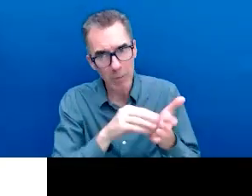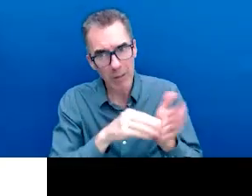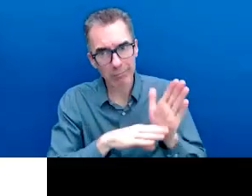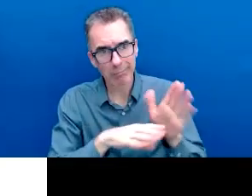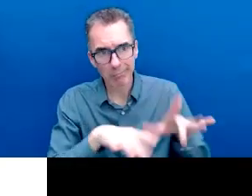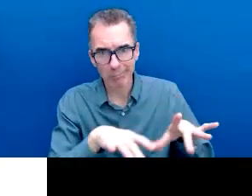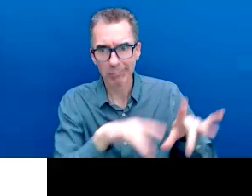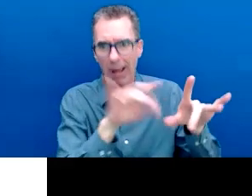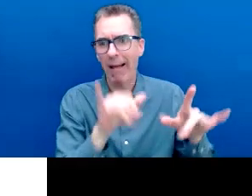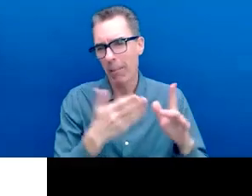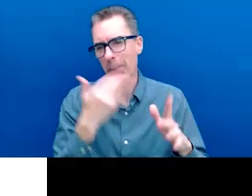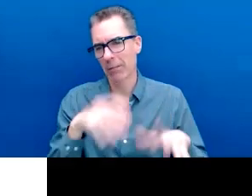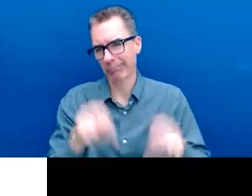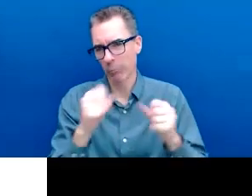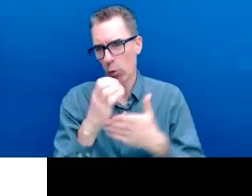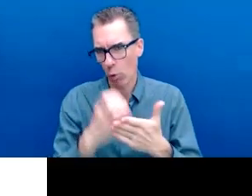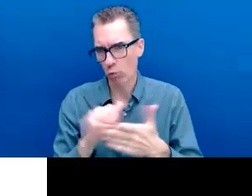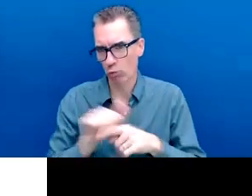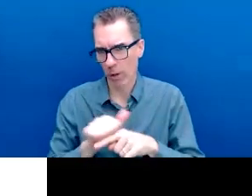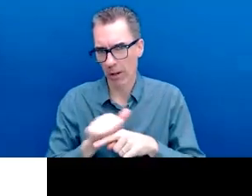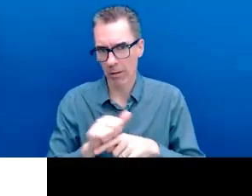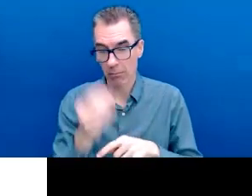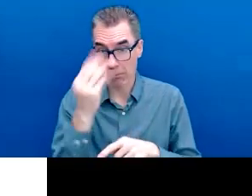And luckily, LibreTexts does quite a bit of training.